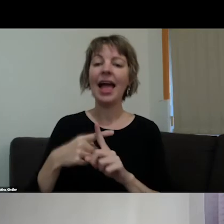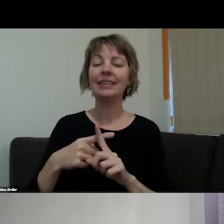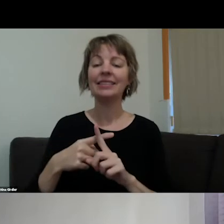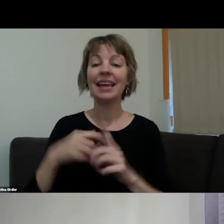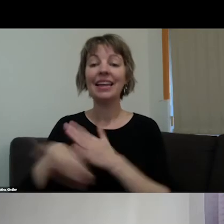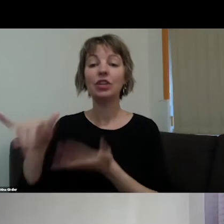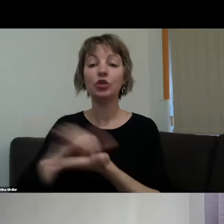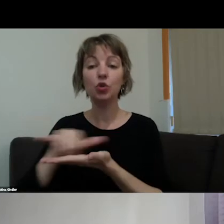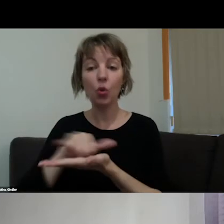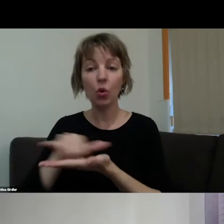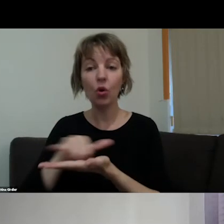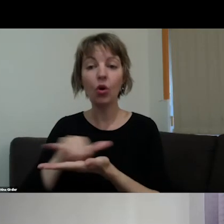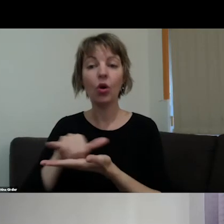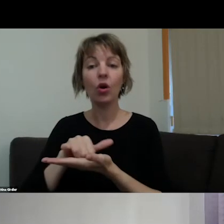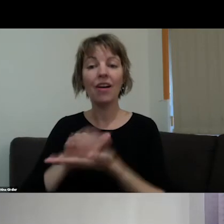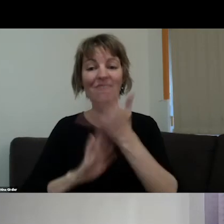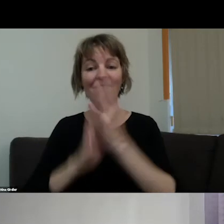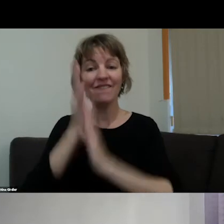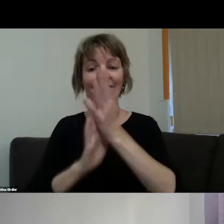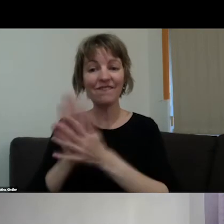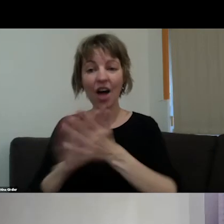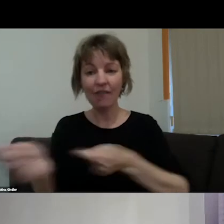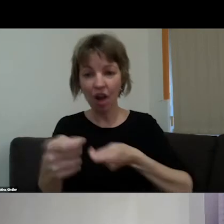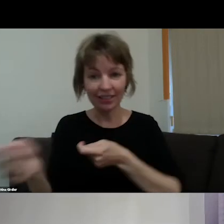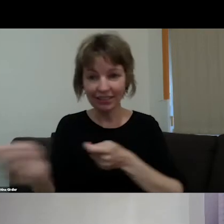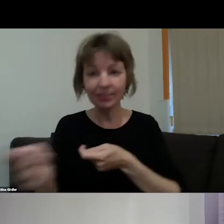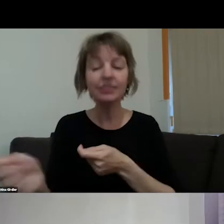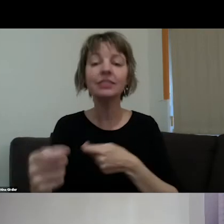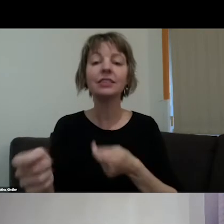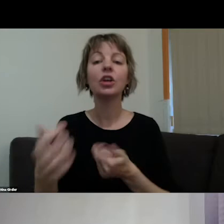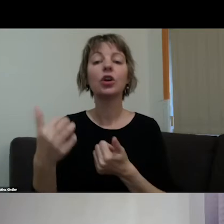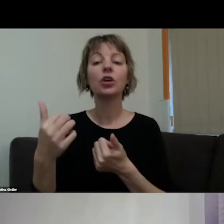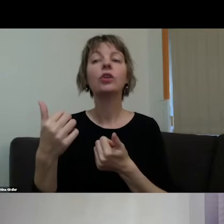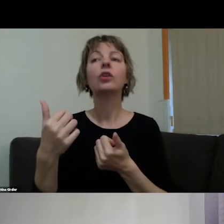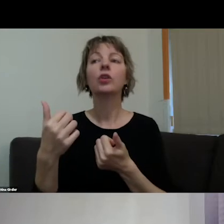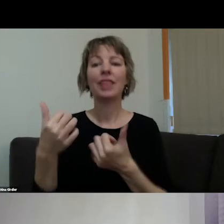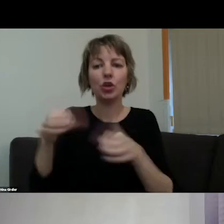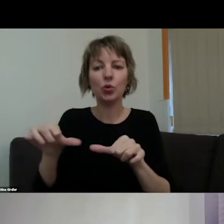from 9/11 who are using the creative arts and I found that the creative arts